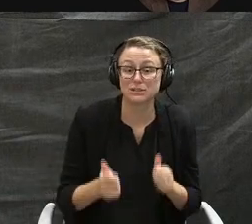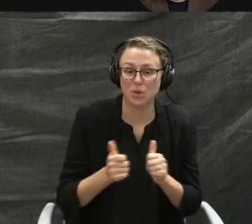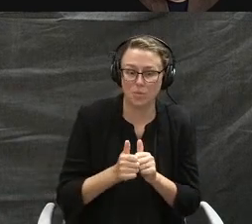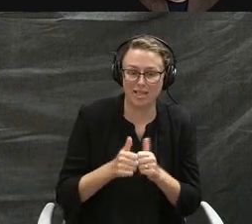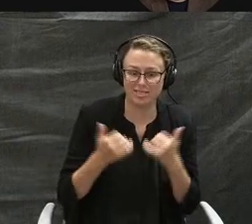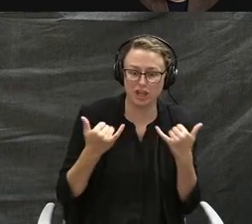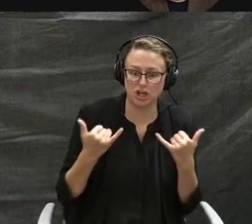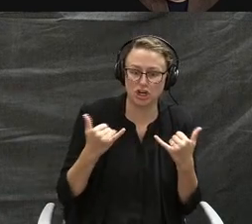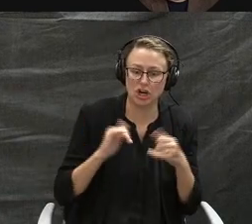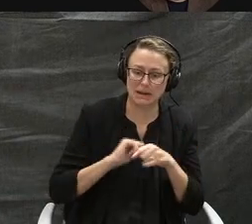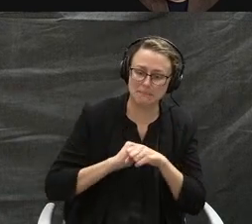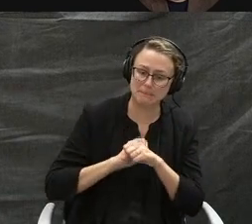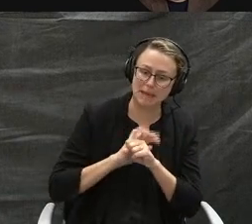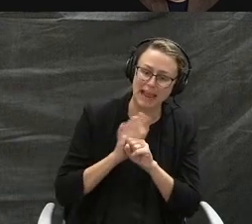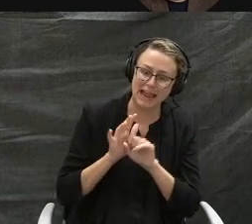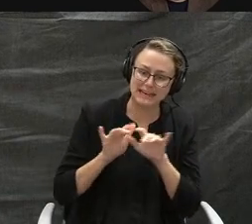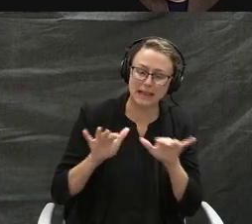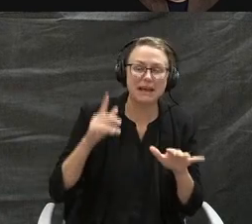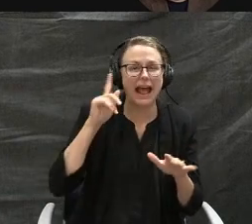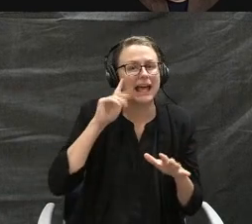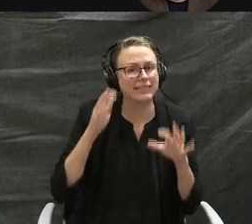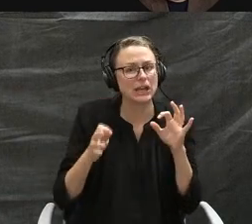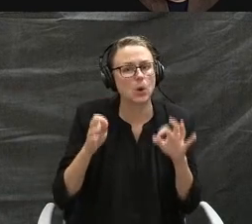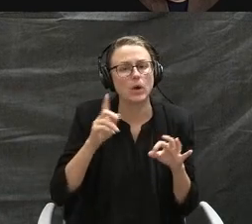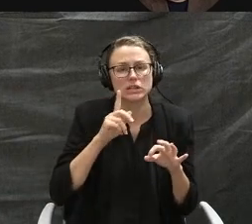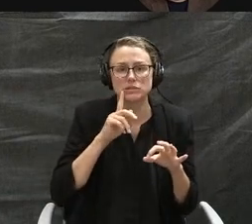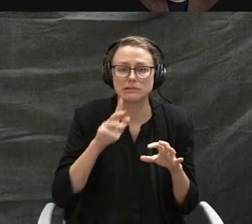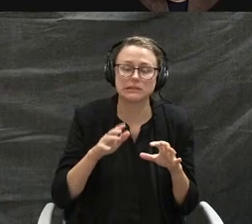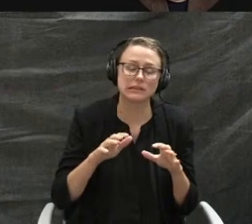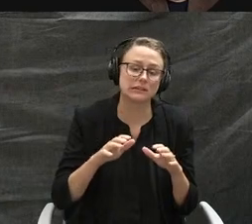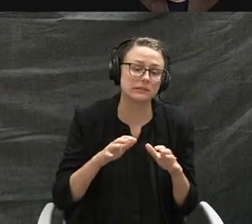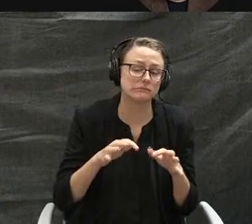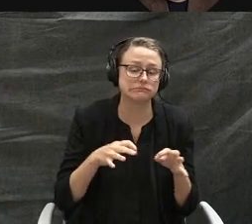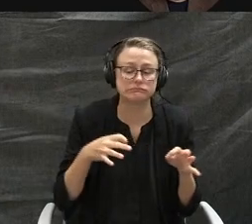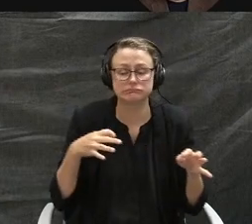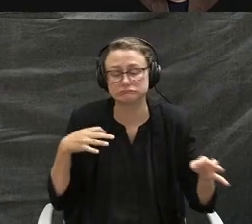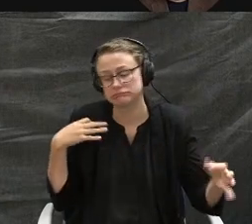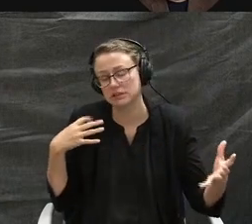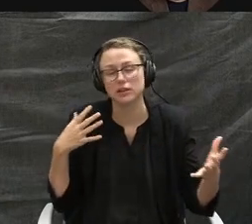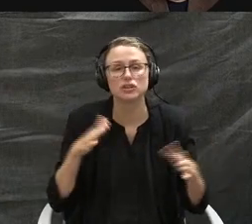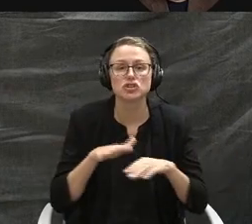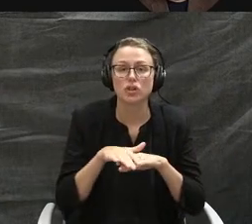slowed down out there handling cases, so it's kind of hard to guess at that.